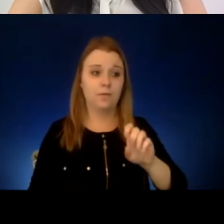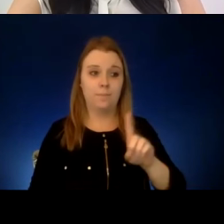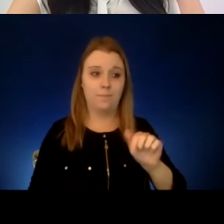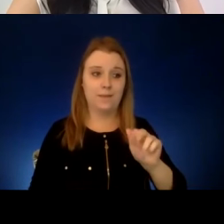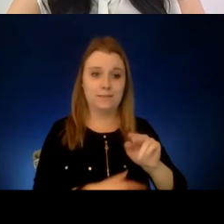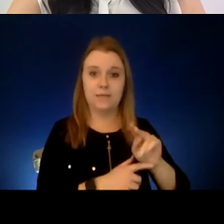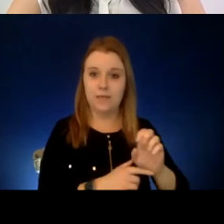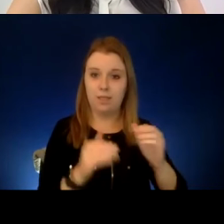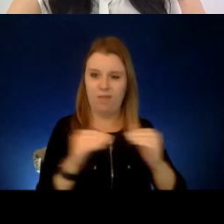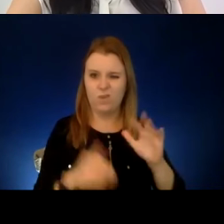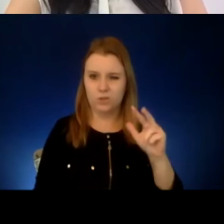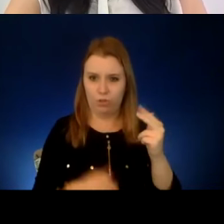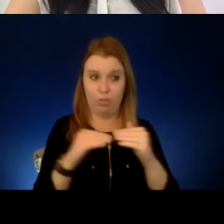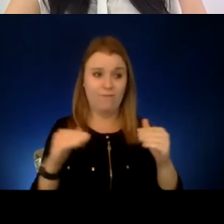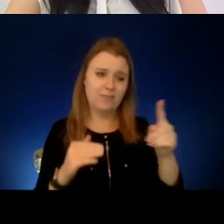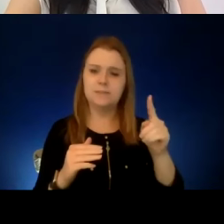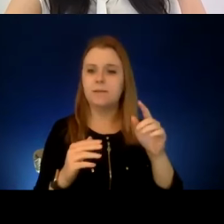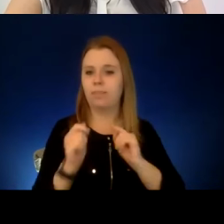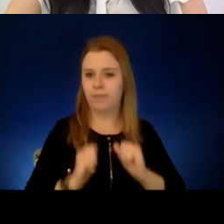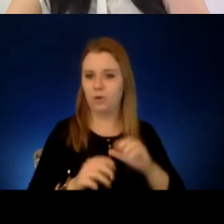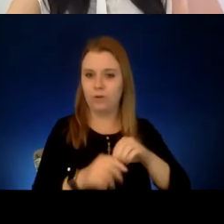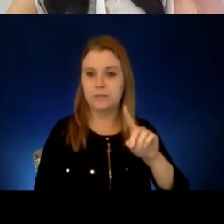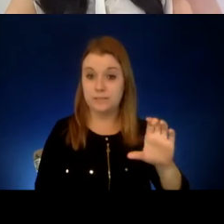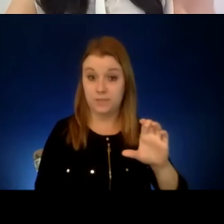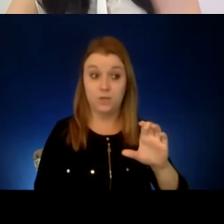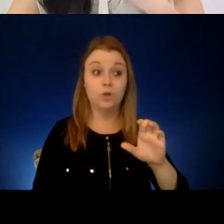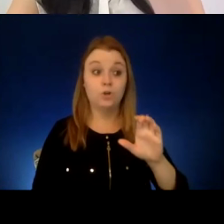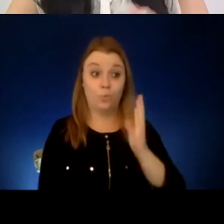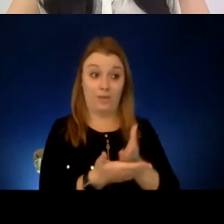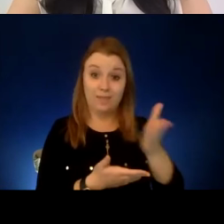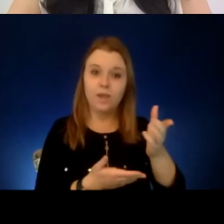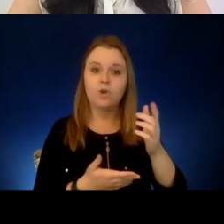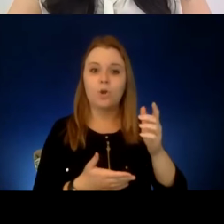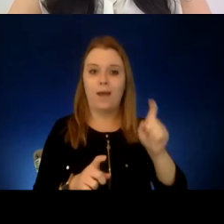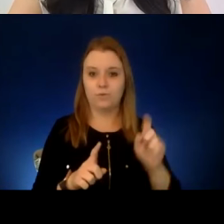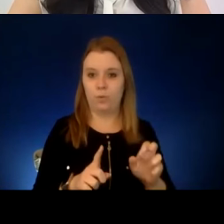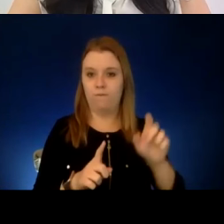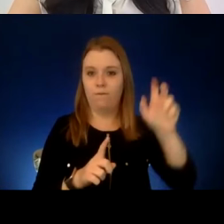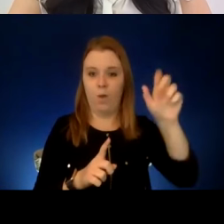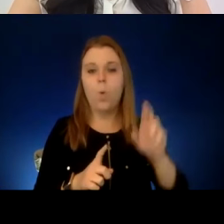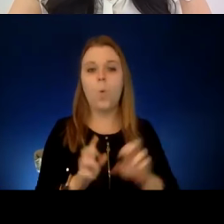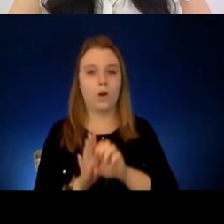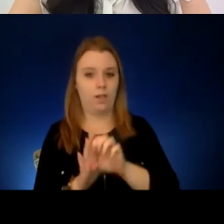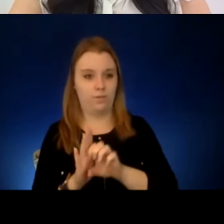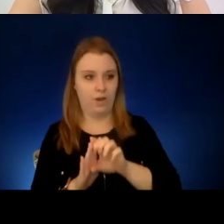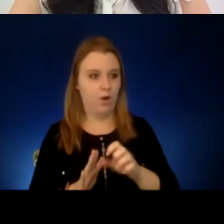This is a theater in D.C. To get to this level, you have to walk up a flight of stairs or take the elevator. I put this kinda pink here,